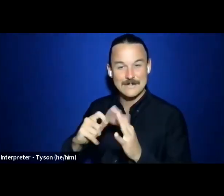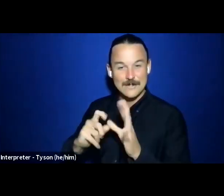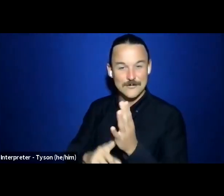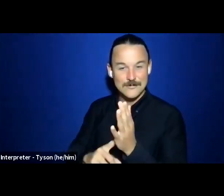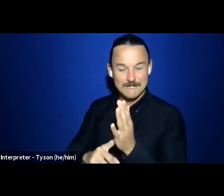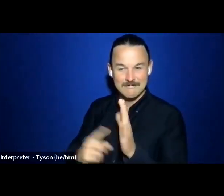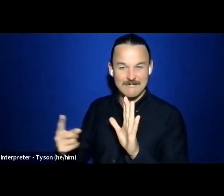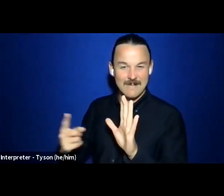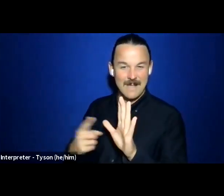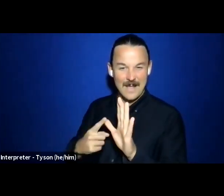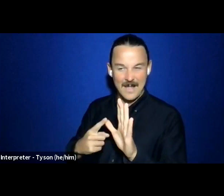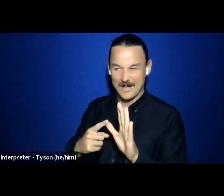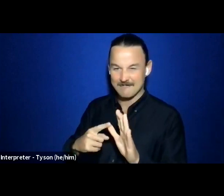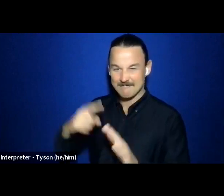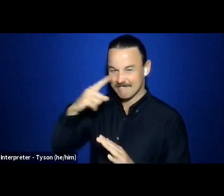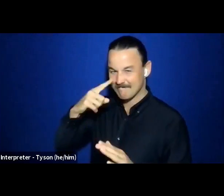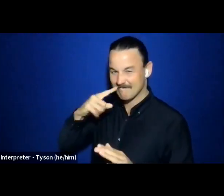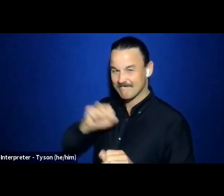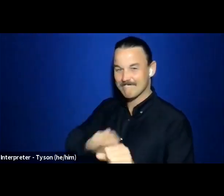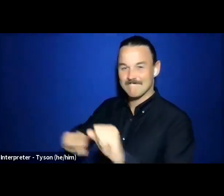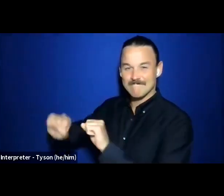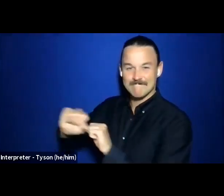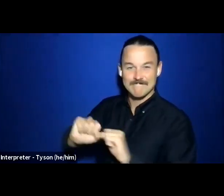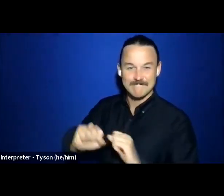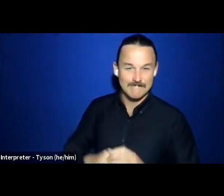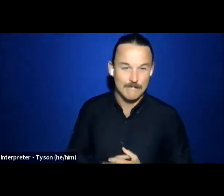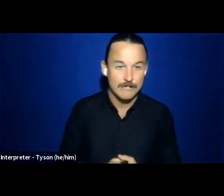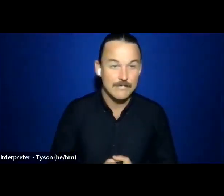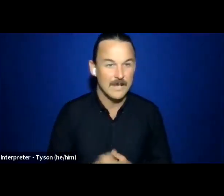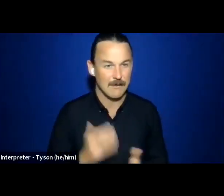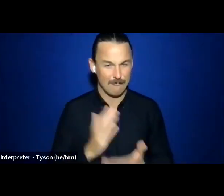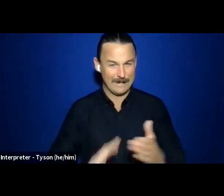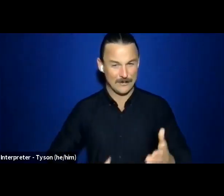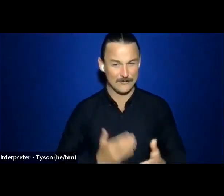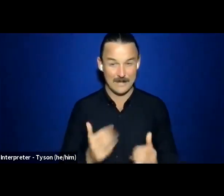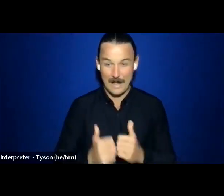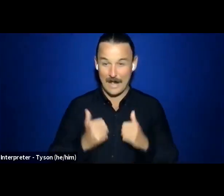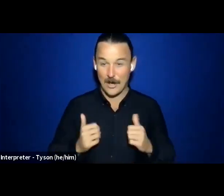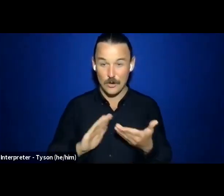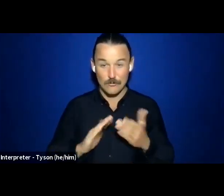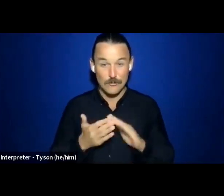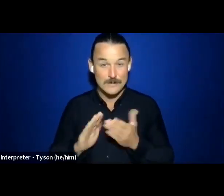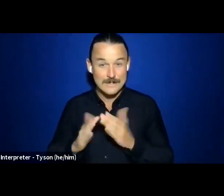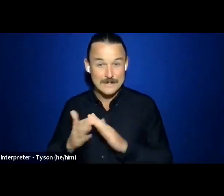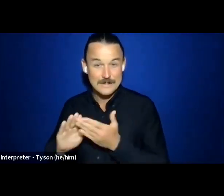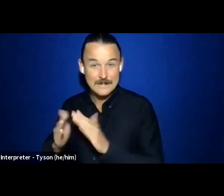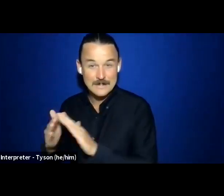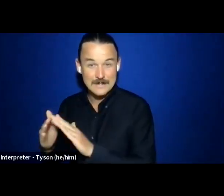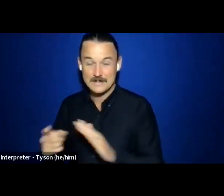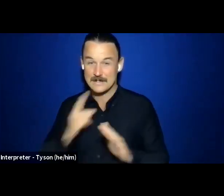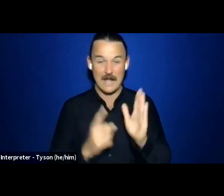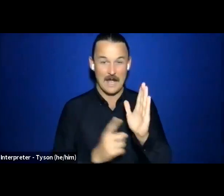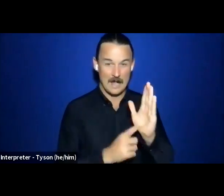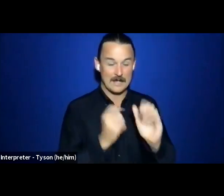romantic comrades out there, but romantic comrades out there. But isn't it interesting how when our communities. Mary myriad lead is a set myriad lead is a set out loud, else